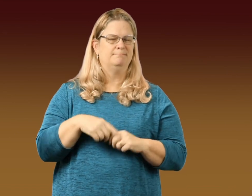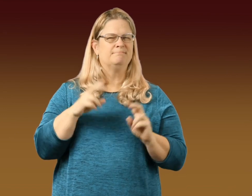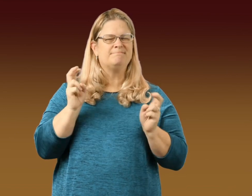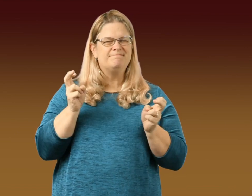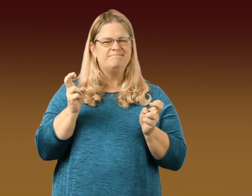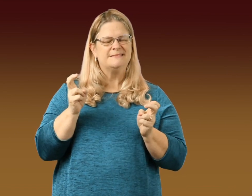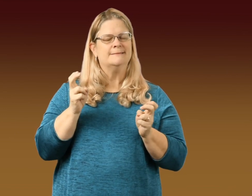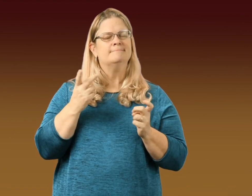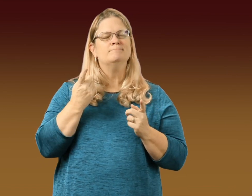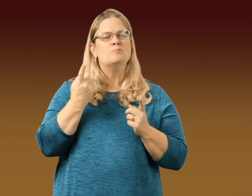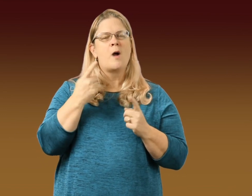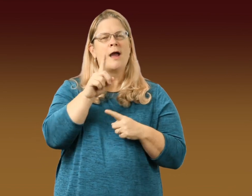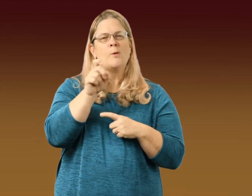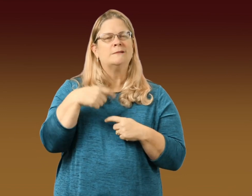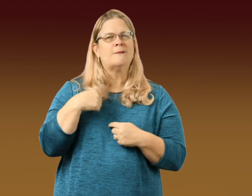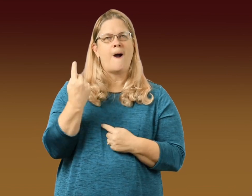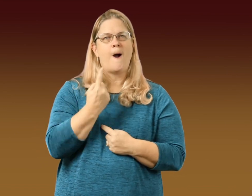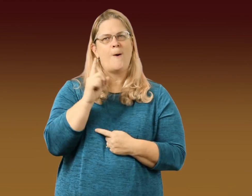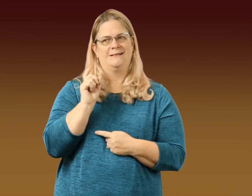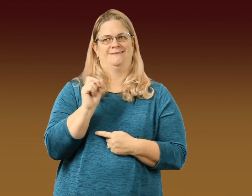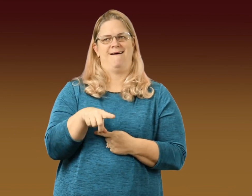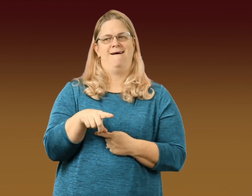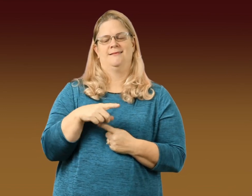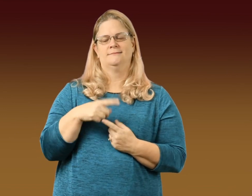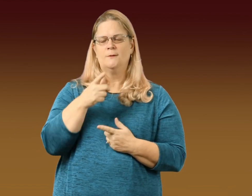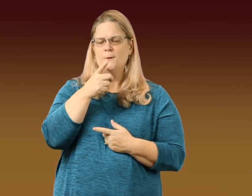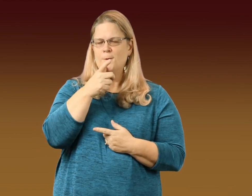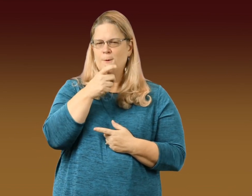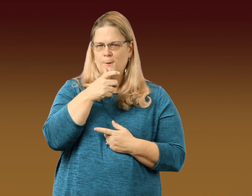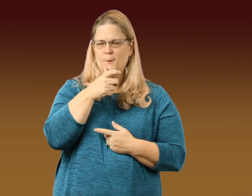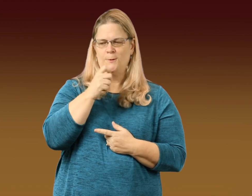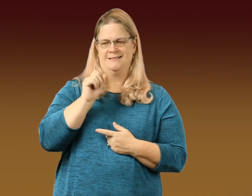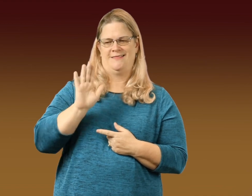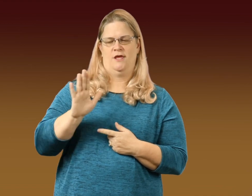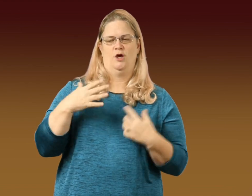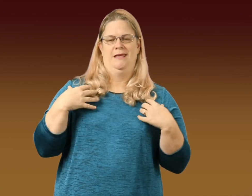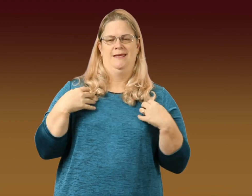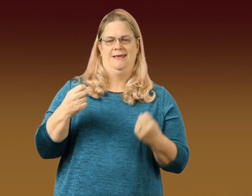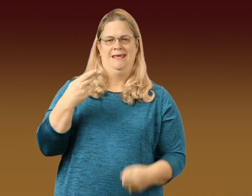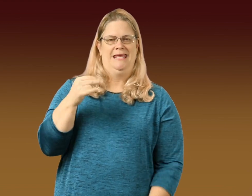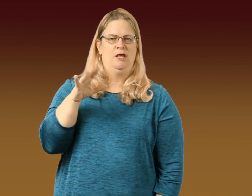The less they have, the worse off they'll be. And so, there's something I always ask.